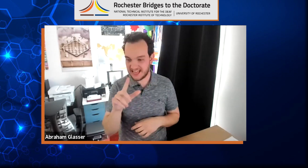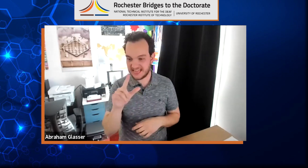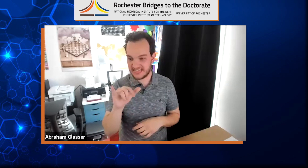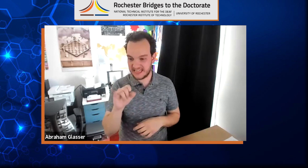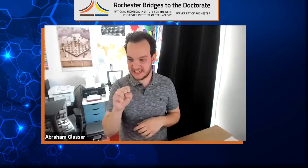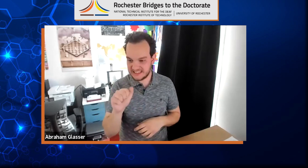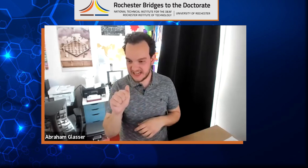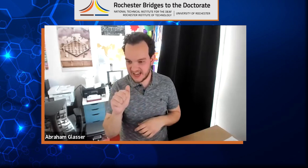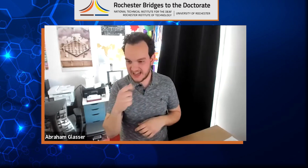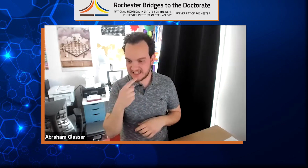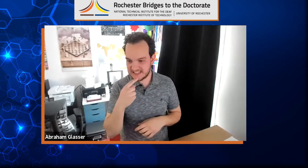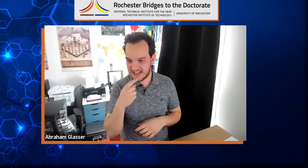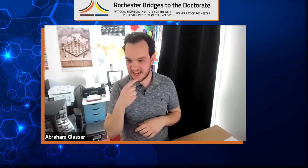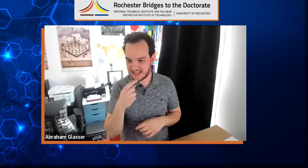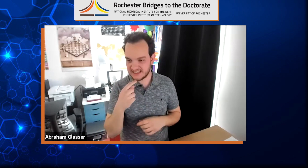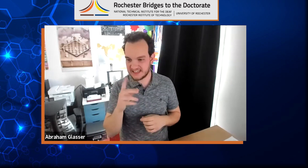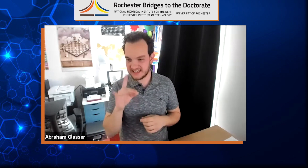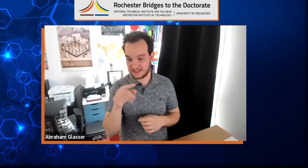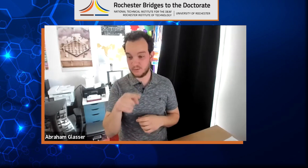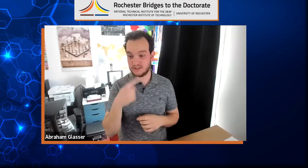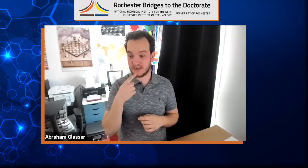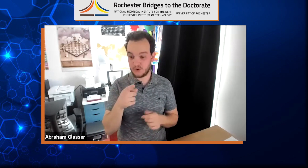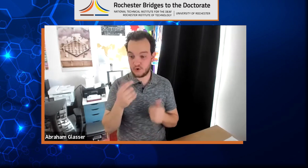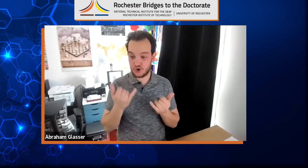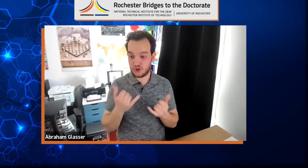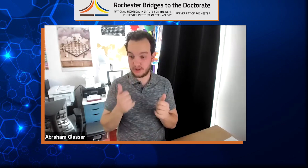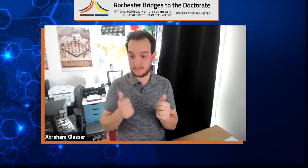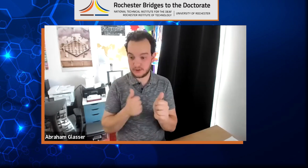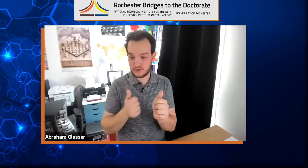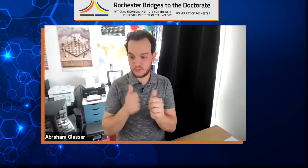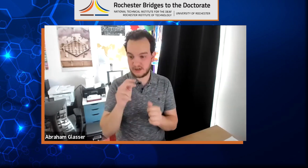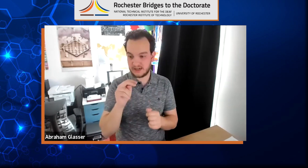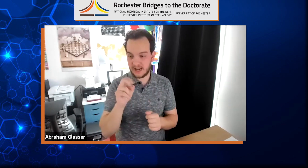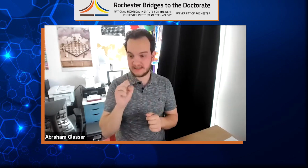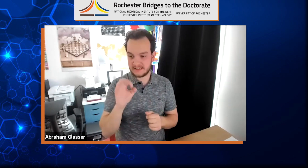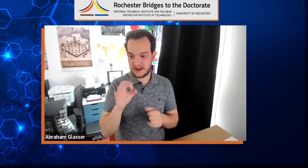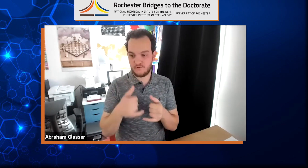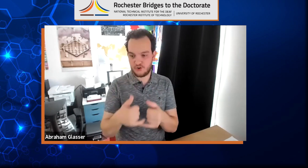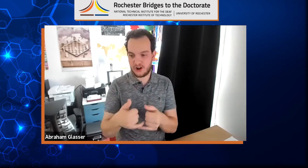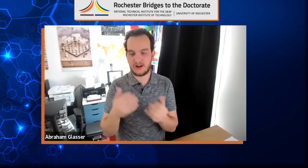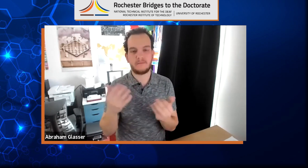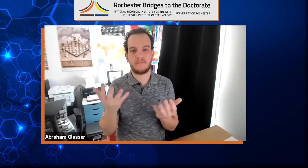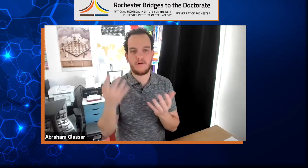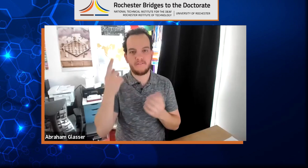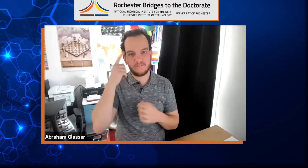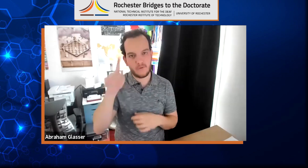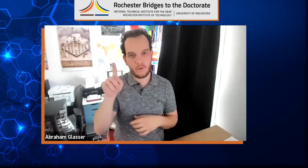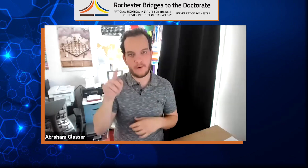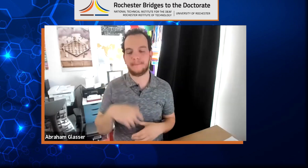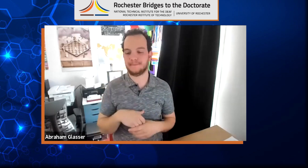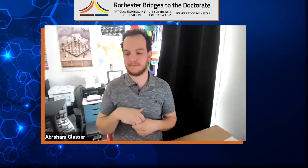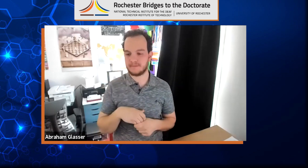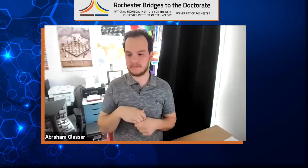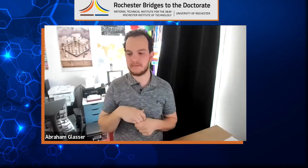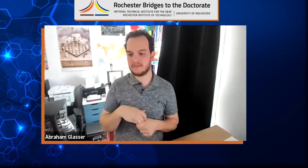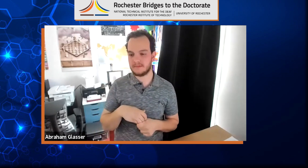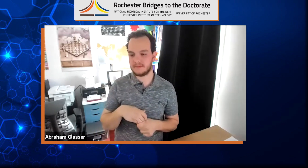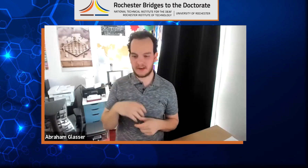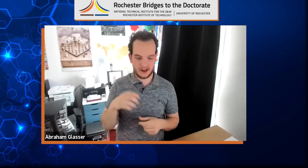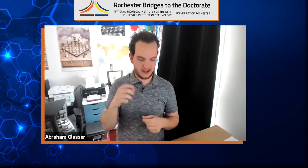And then I see a question from Lisa about whether I'm currently pursuing an NSF grant and what for.